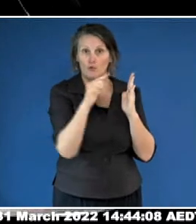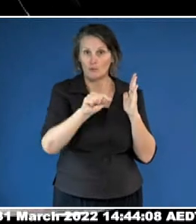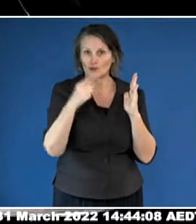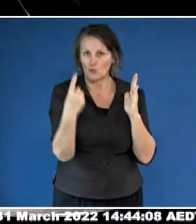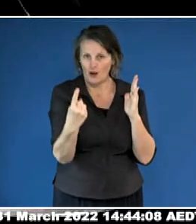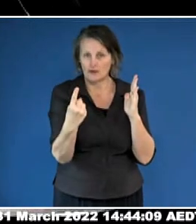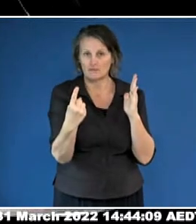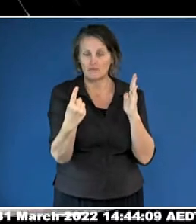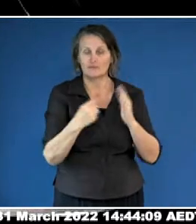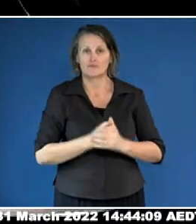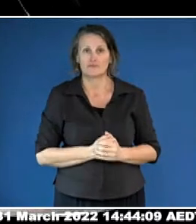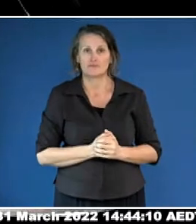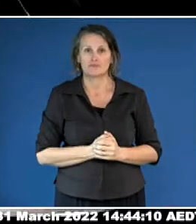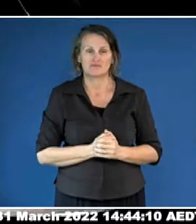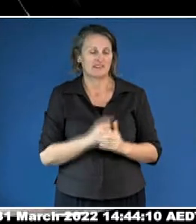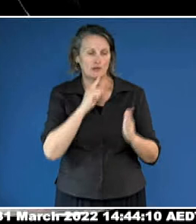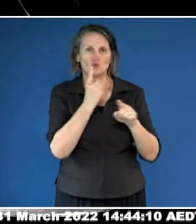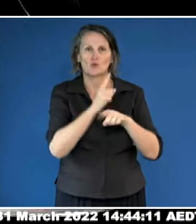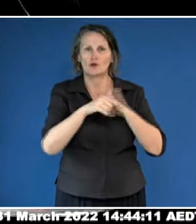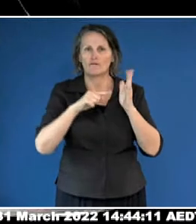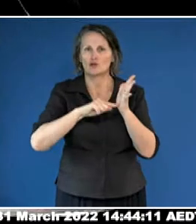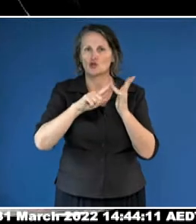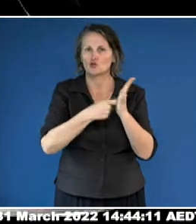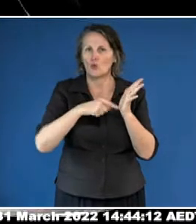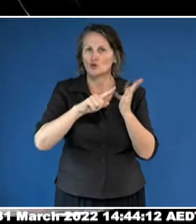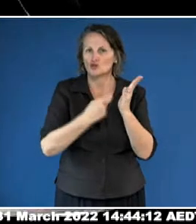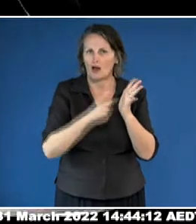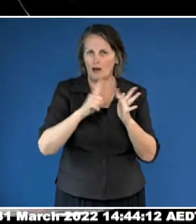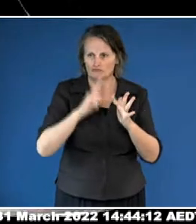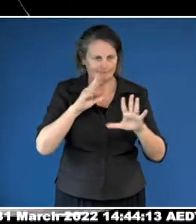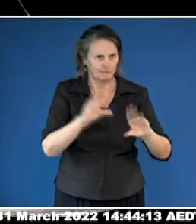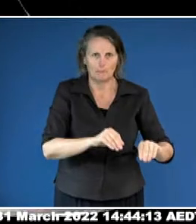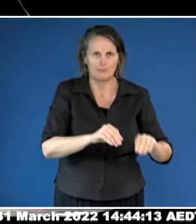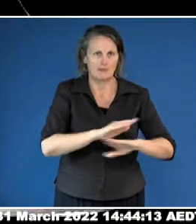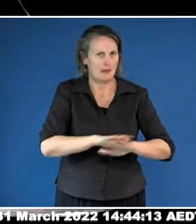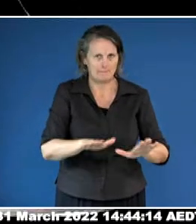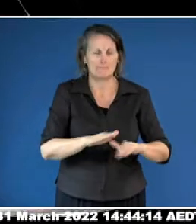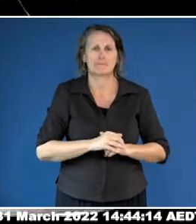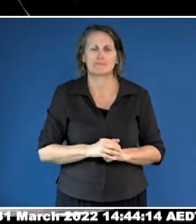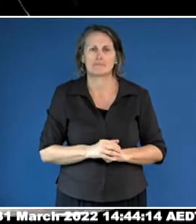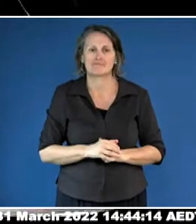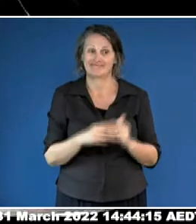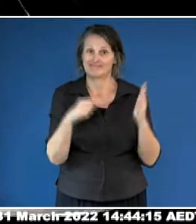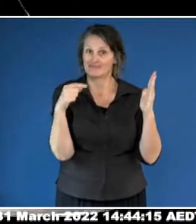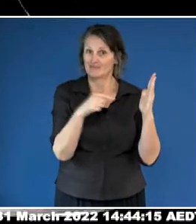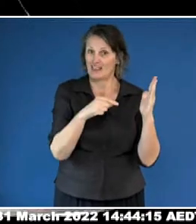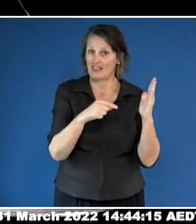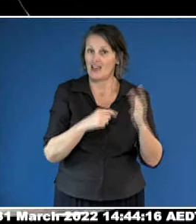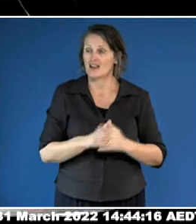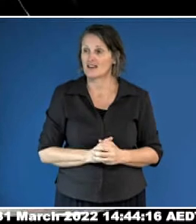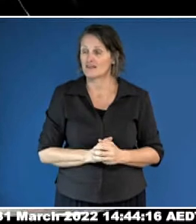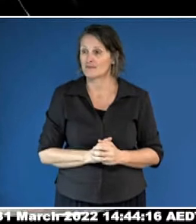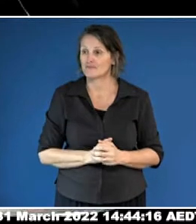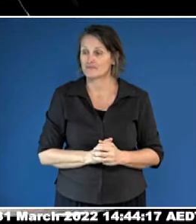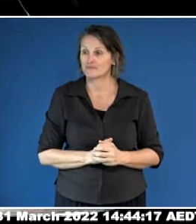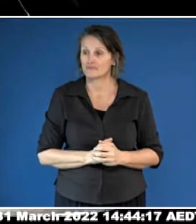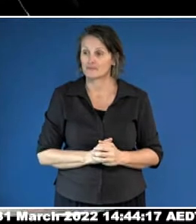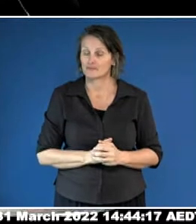Convention against Torture, that - that it's about being able to